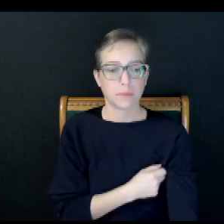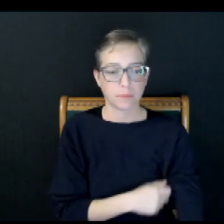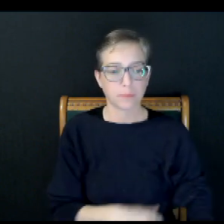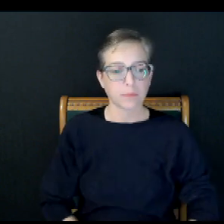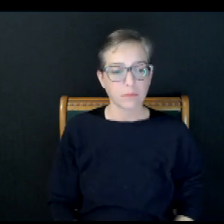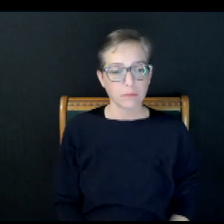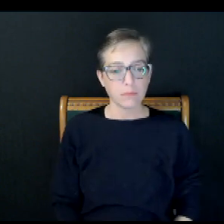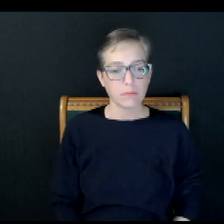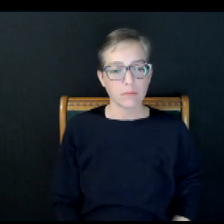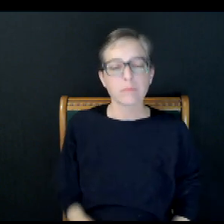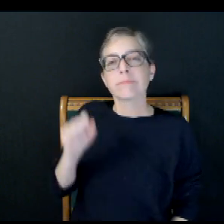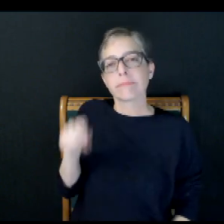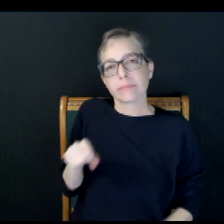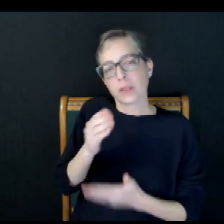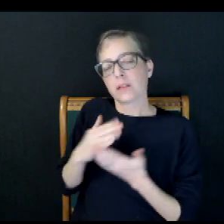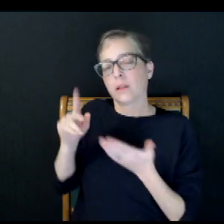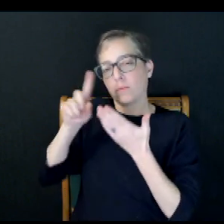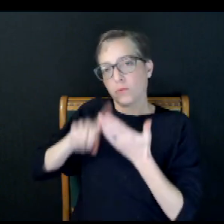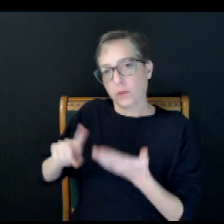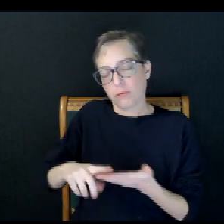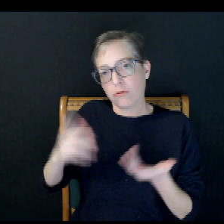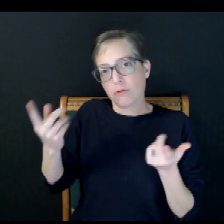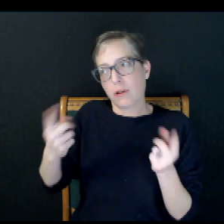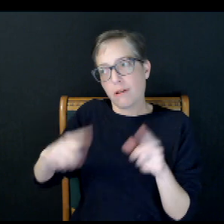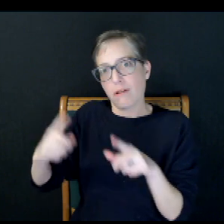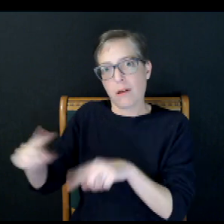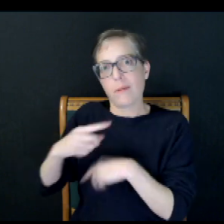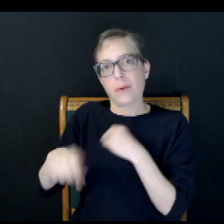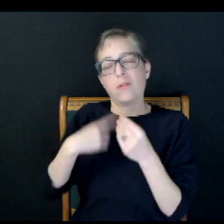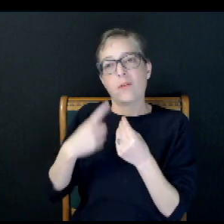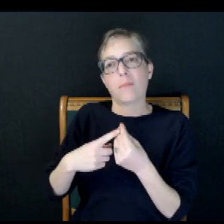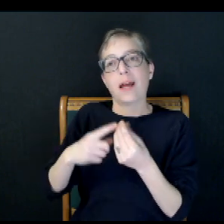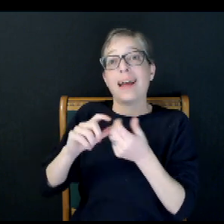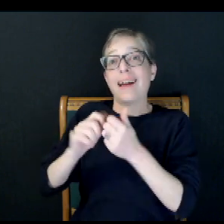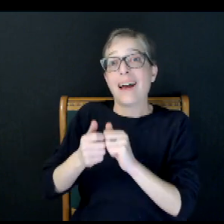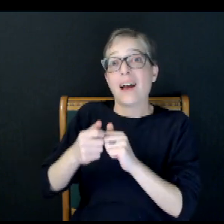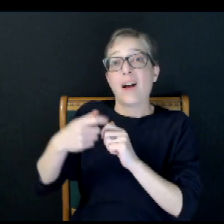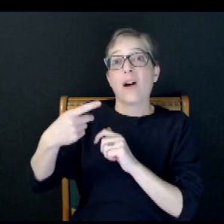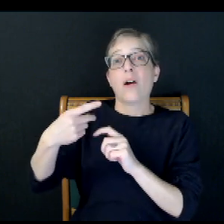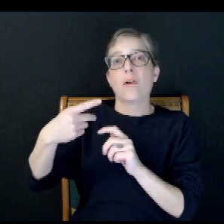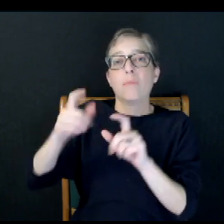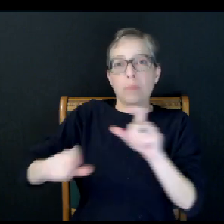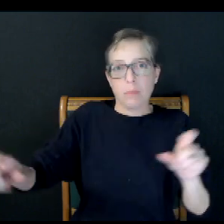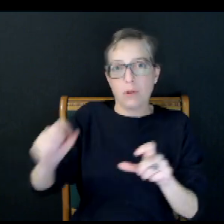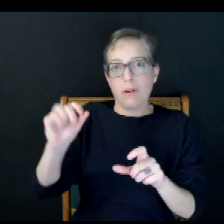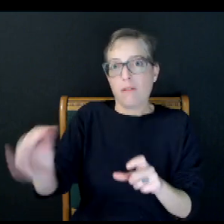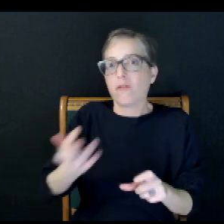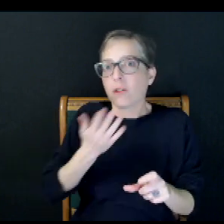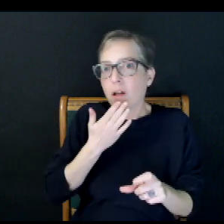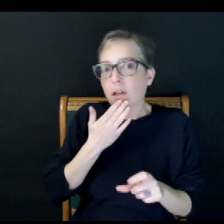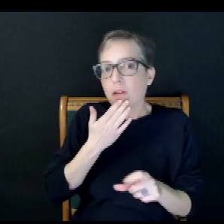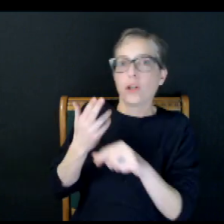on how people of color access, use and experience, and also are affected by education,